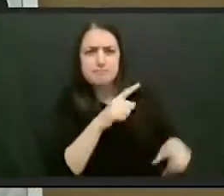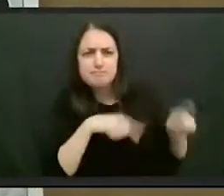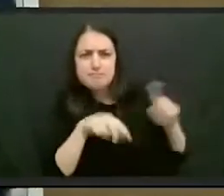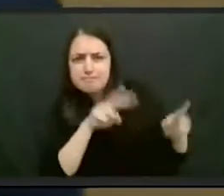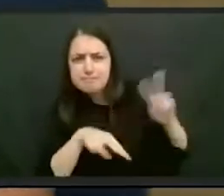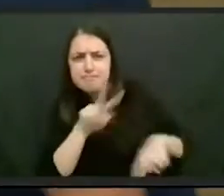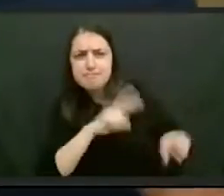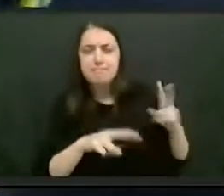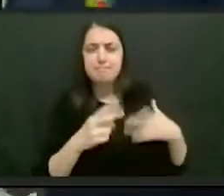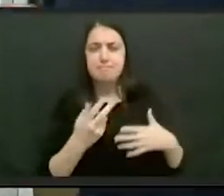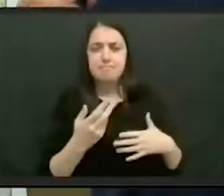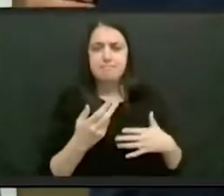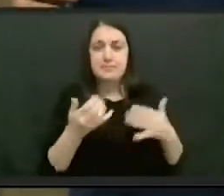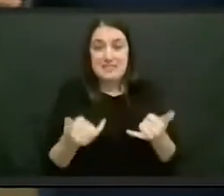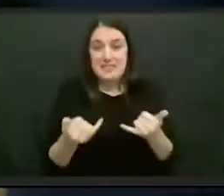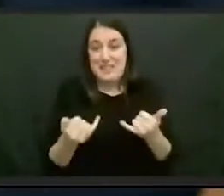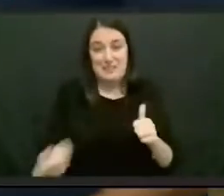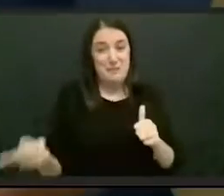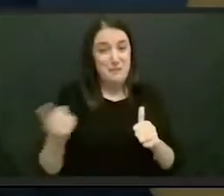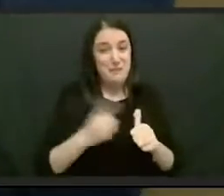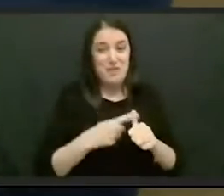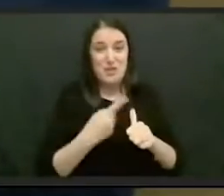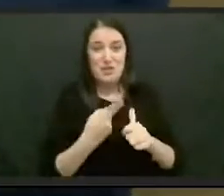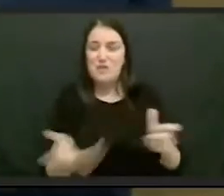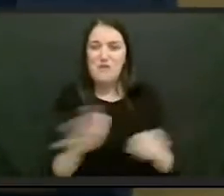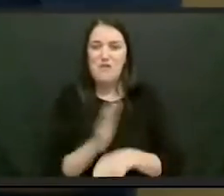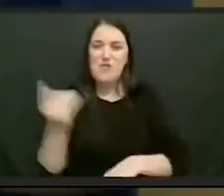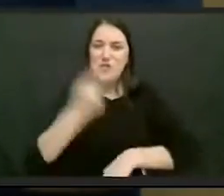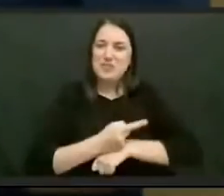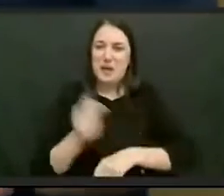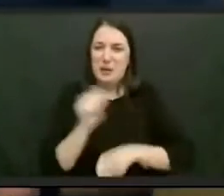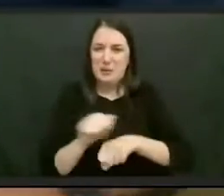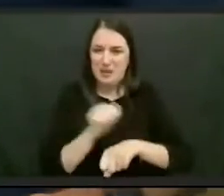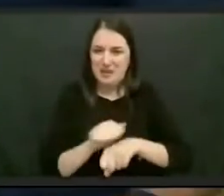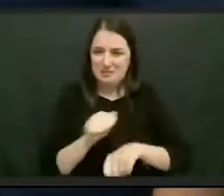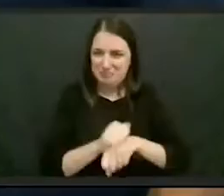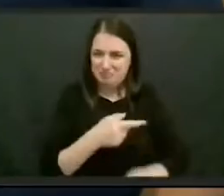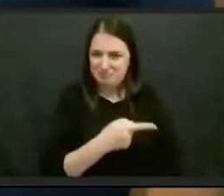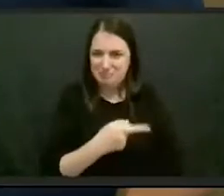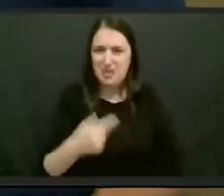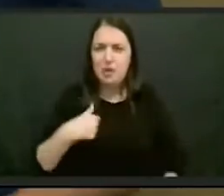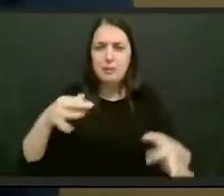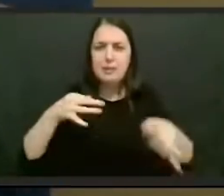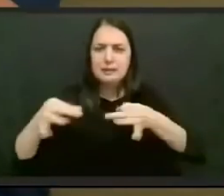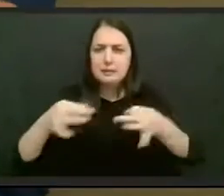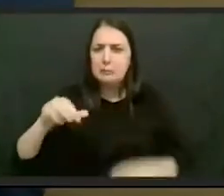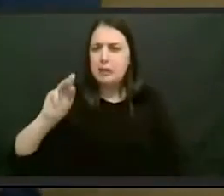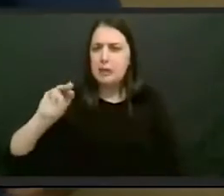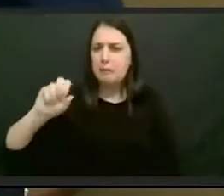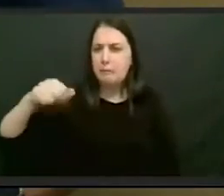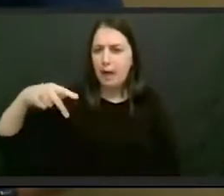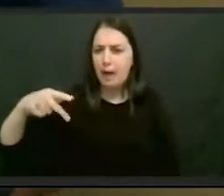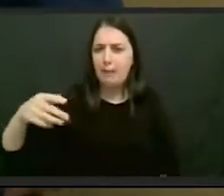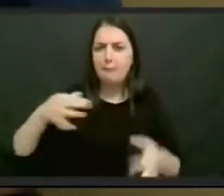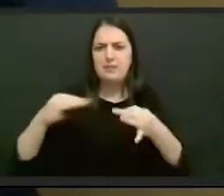first full working day. I'm gonna walk you around the map, tell you what's going on in the south zone of the fire. Our partners on the north are here as well and also our